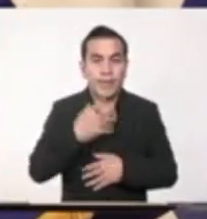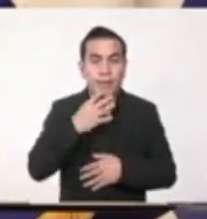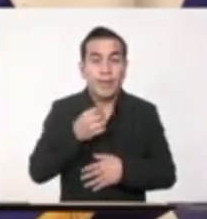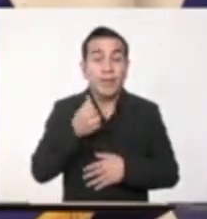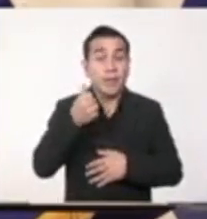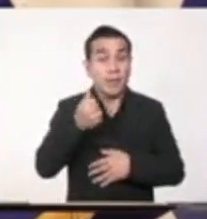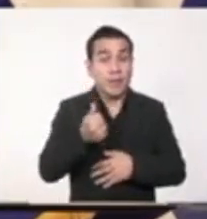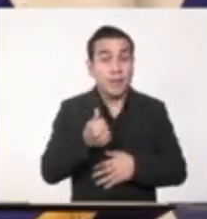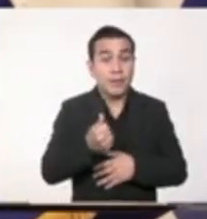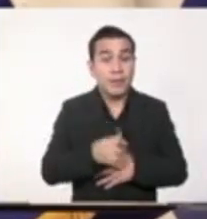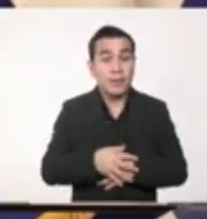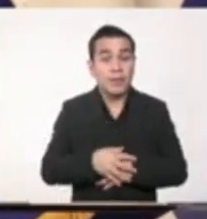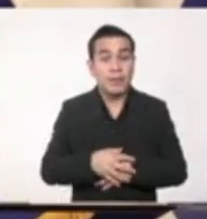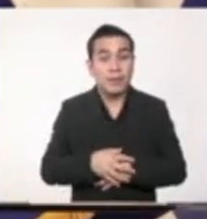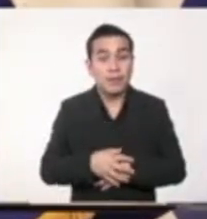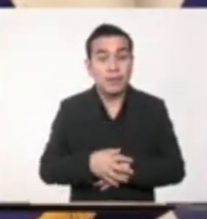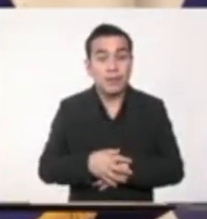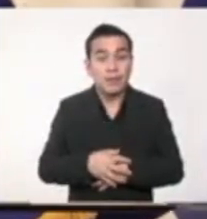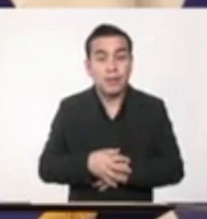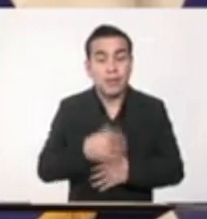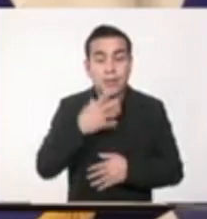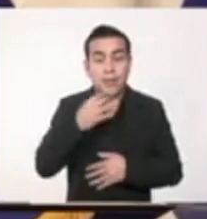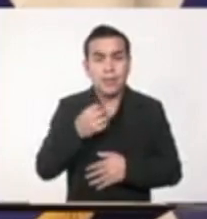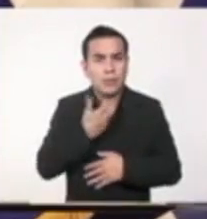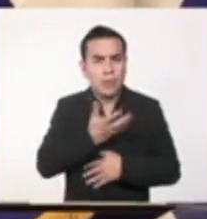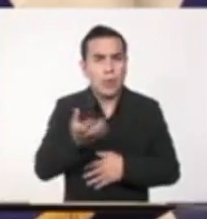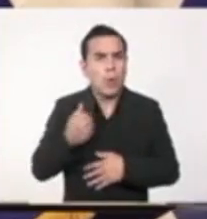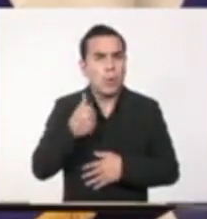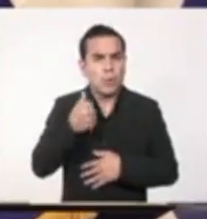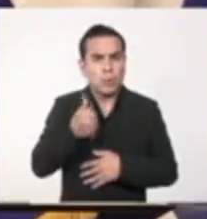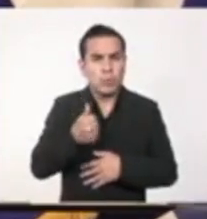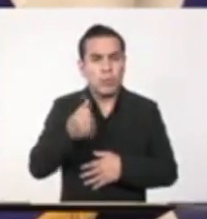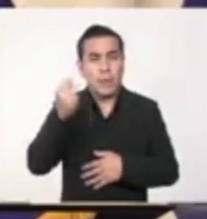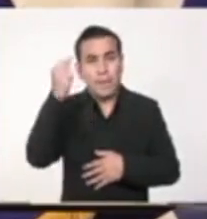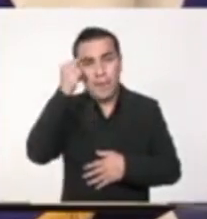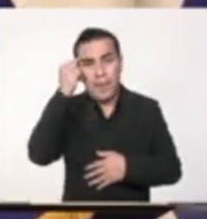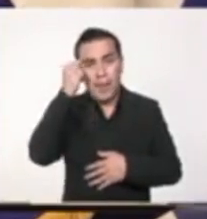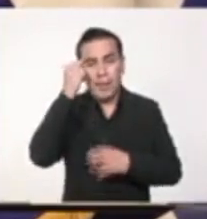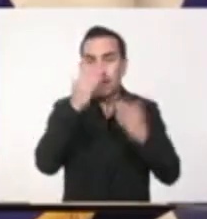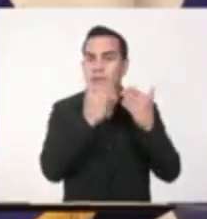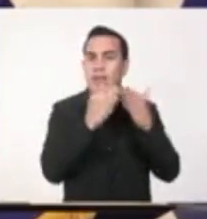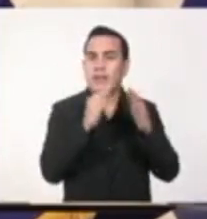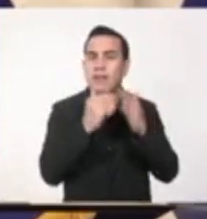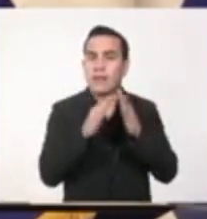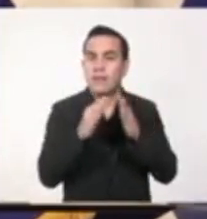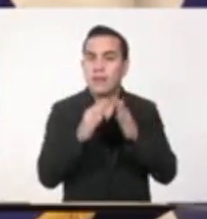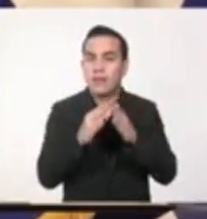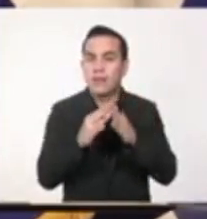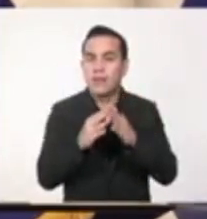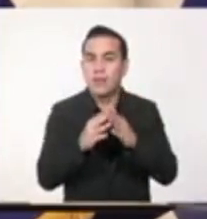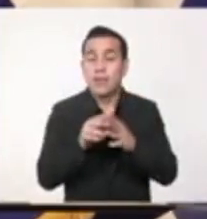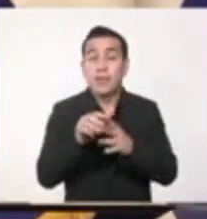Latin, that just as there are heads, so there are courts, I know